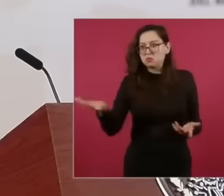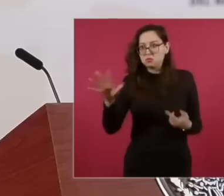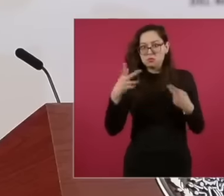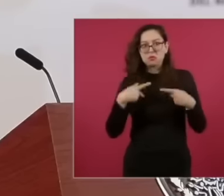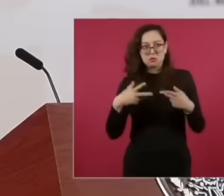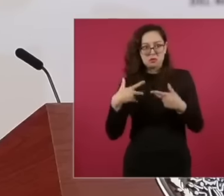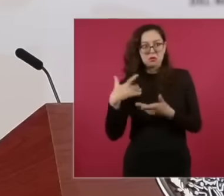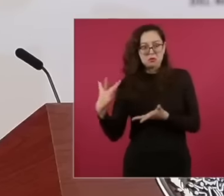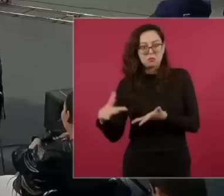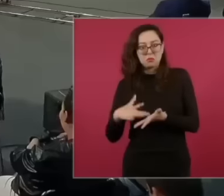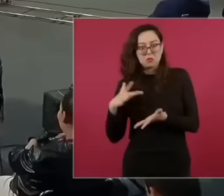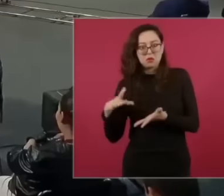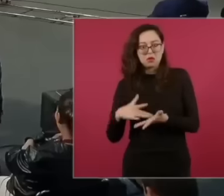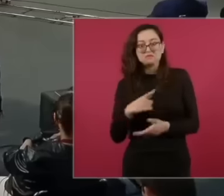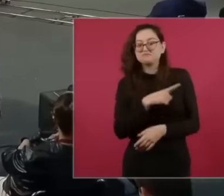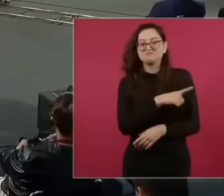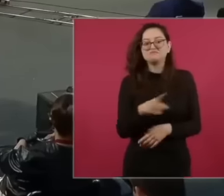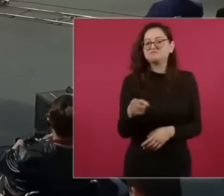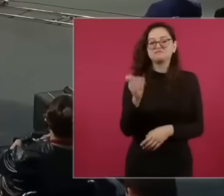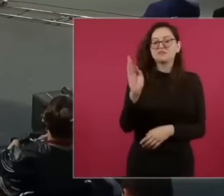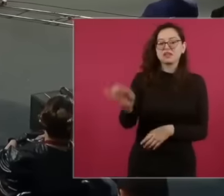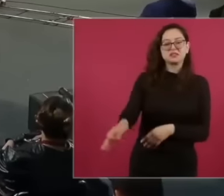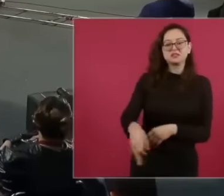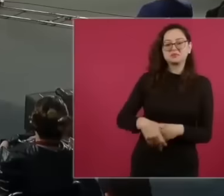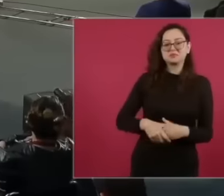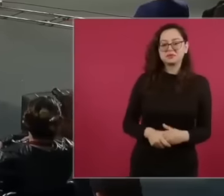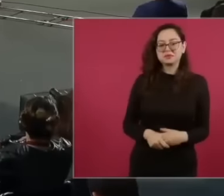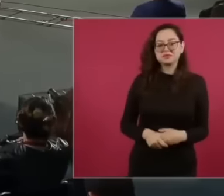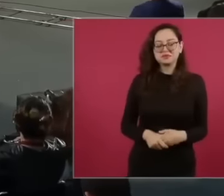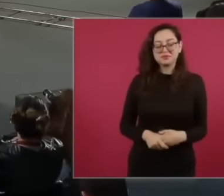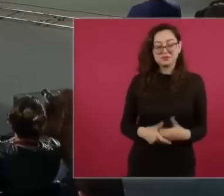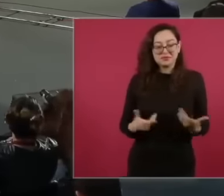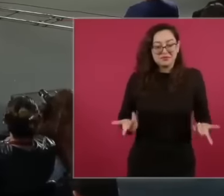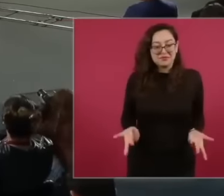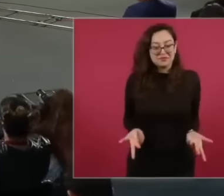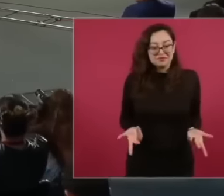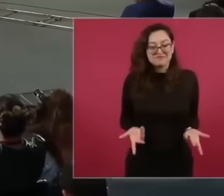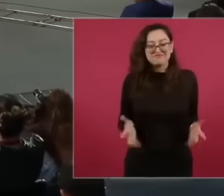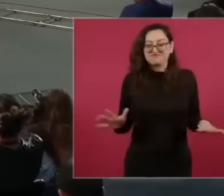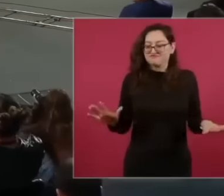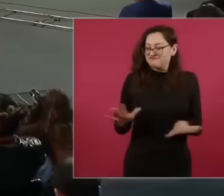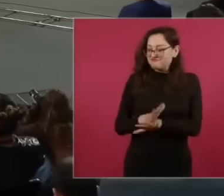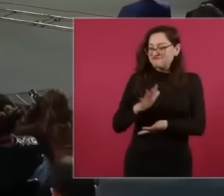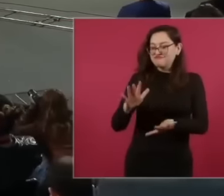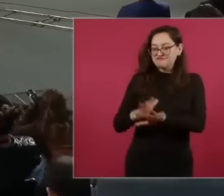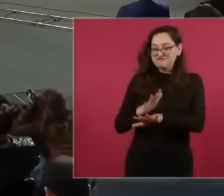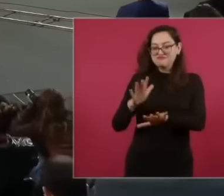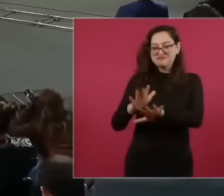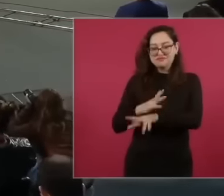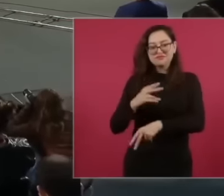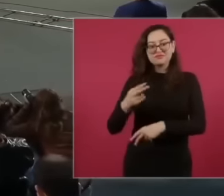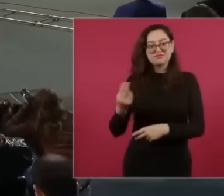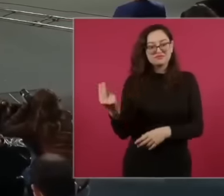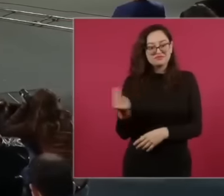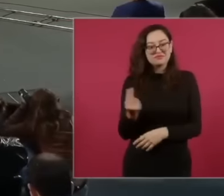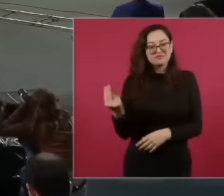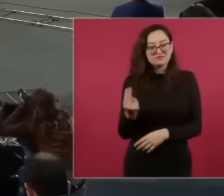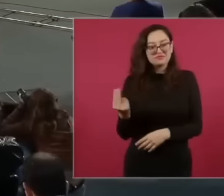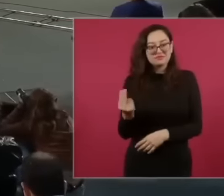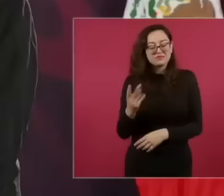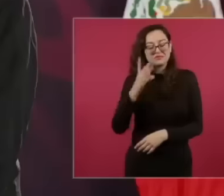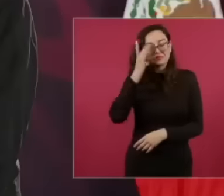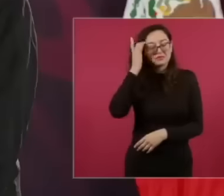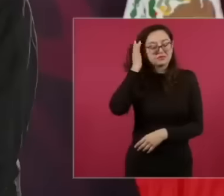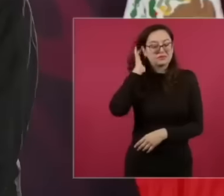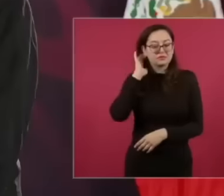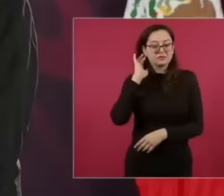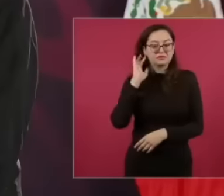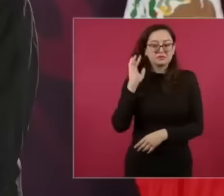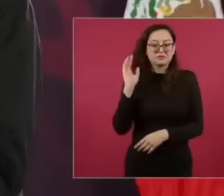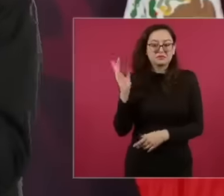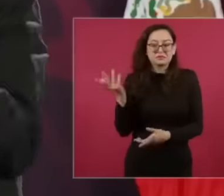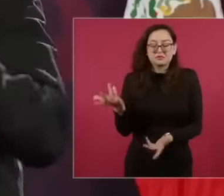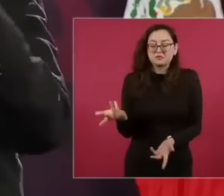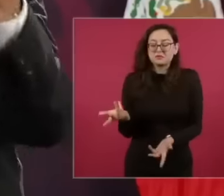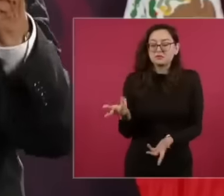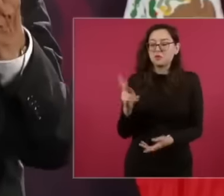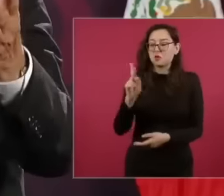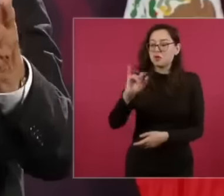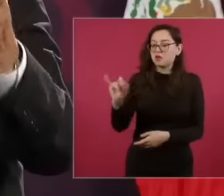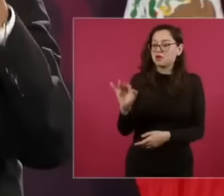transformation a change that was made especially in the judiciary the people are going to elect the